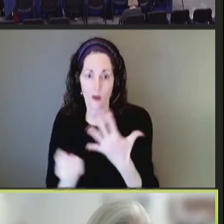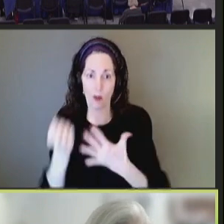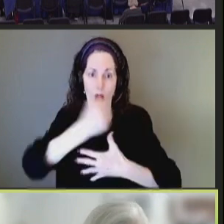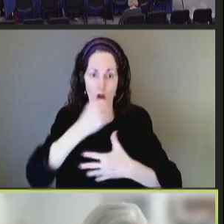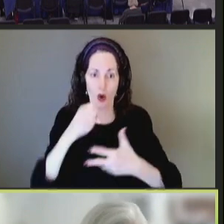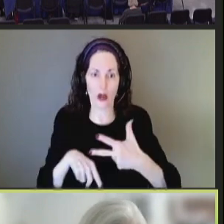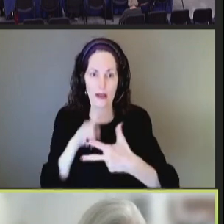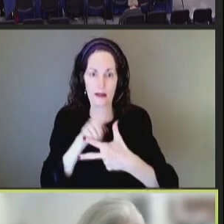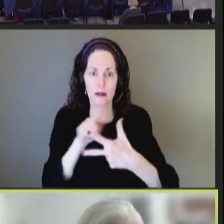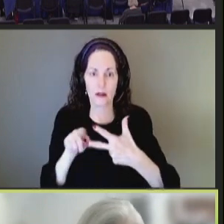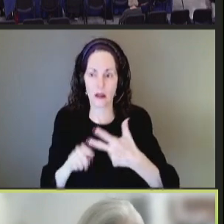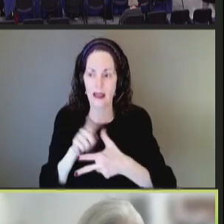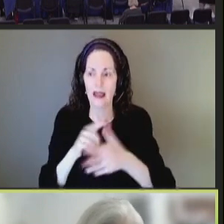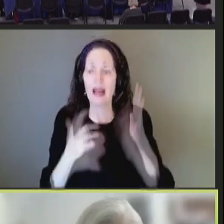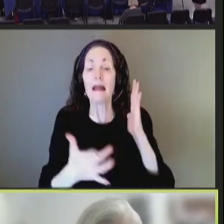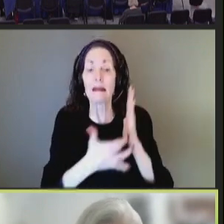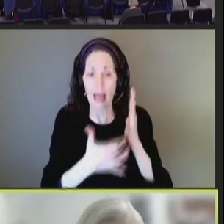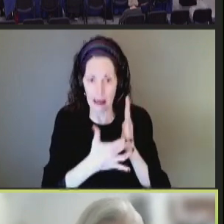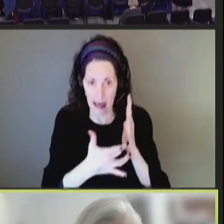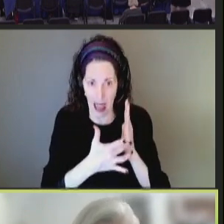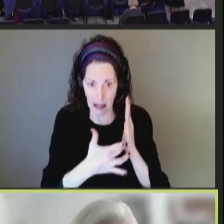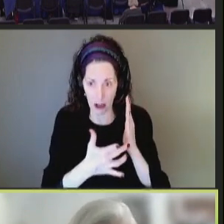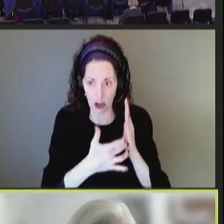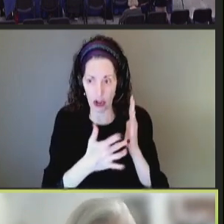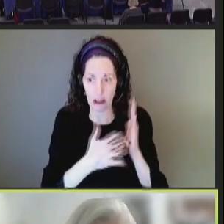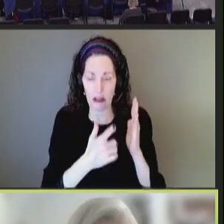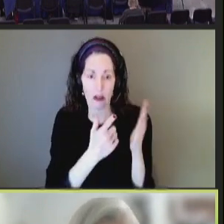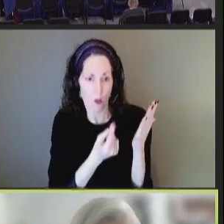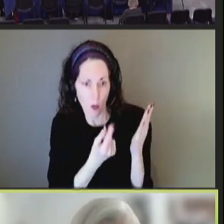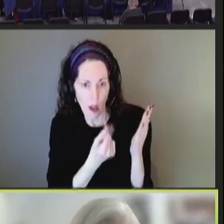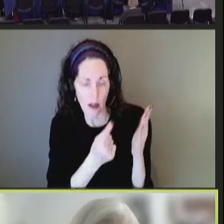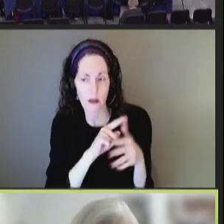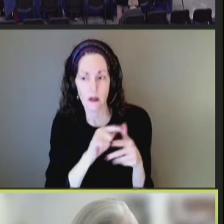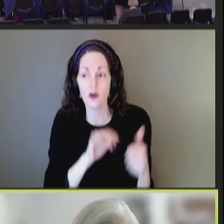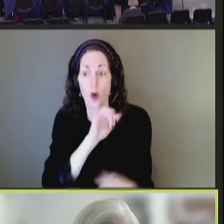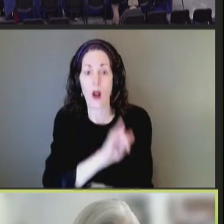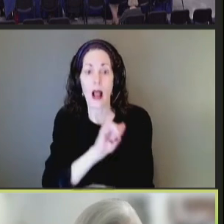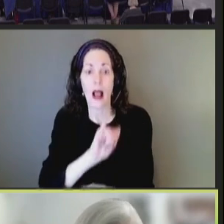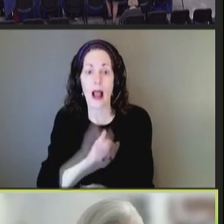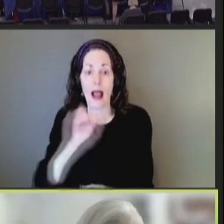technology infrastructure. So, IIS need to meet defined standards and have robust